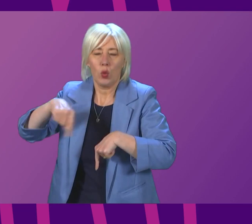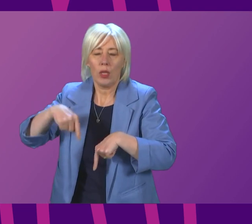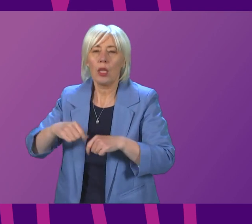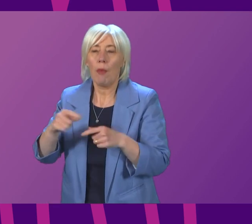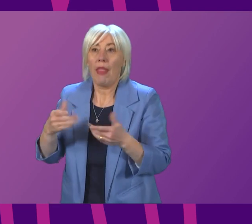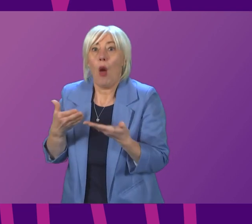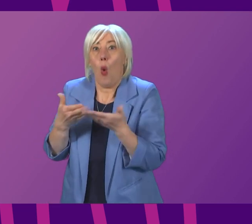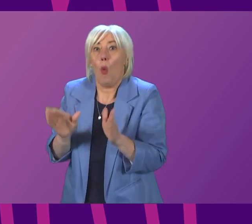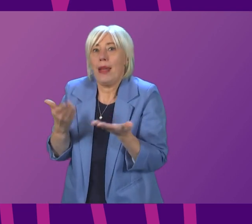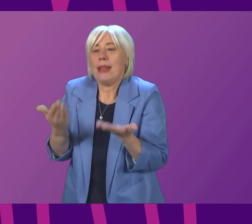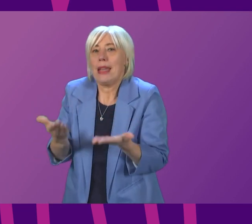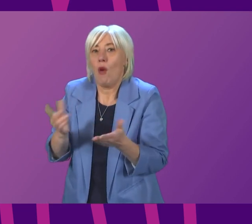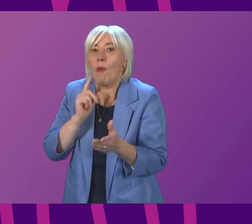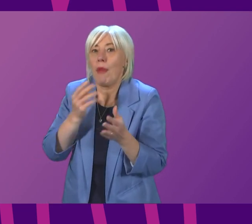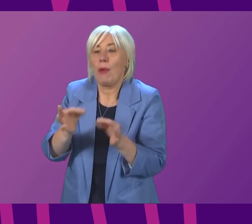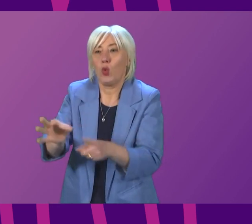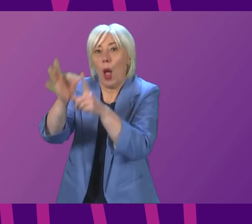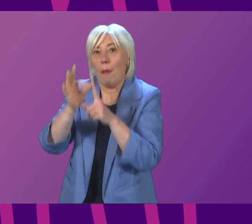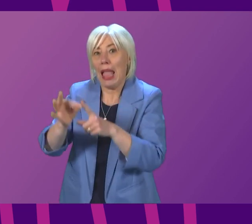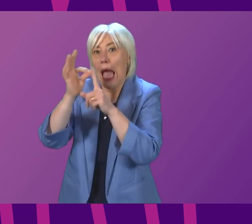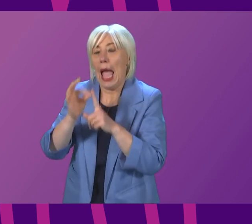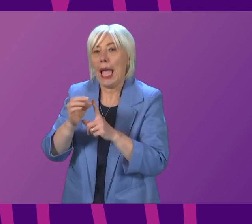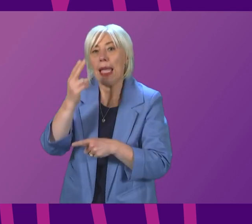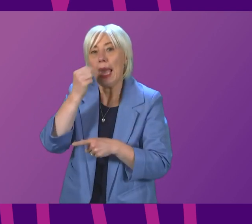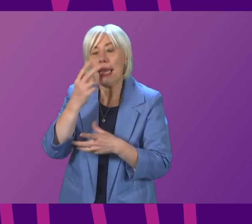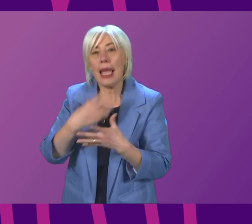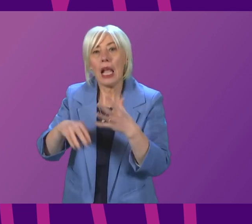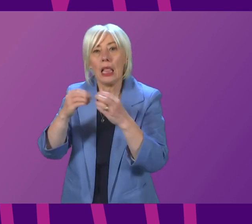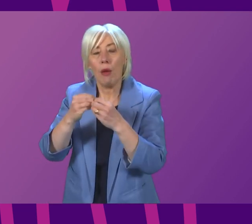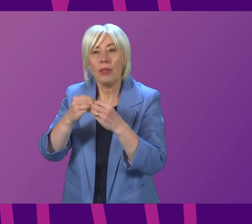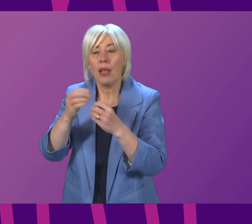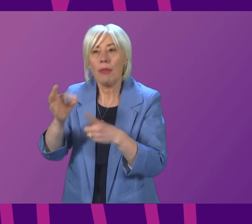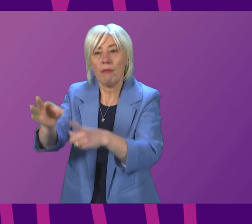open for applications. Nightclubs are being asked to submit an application.